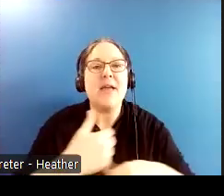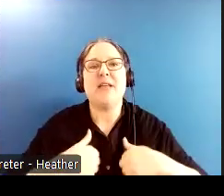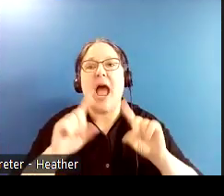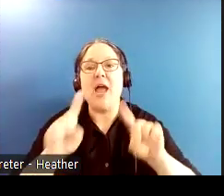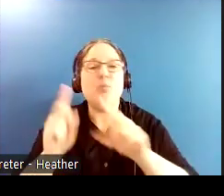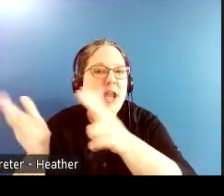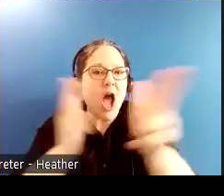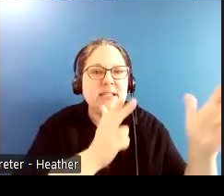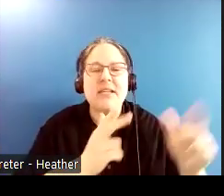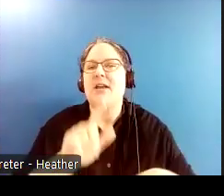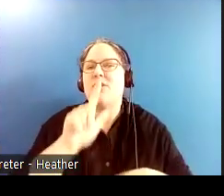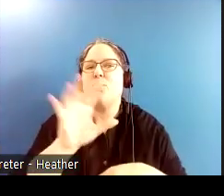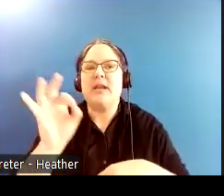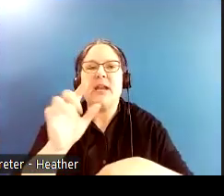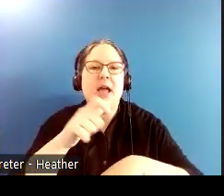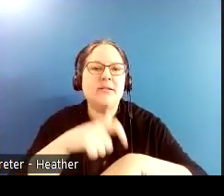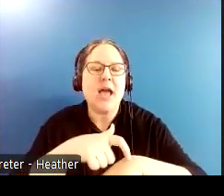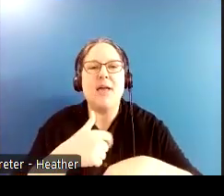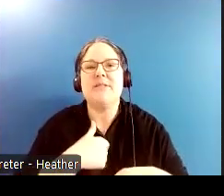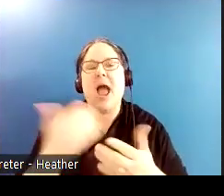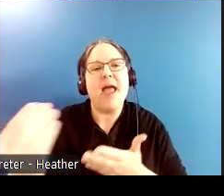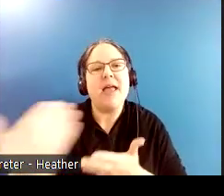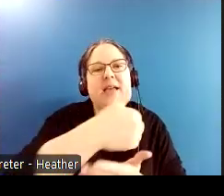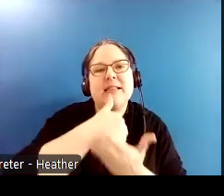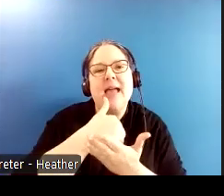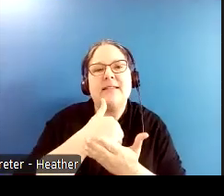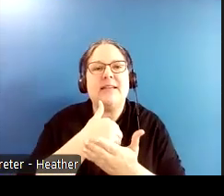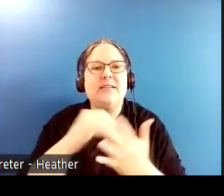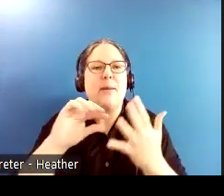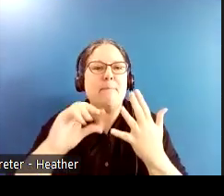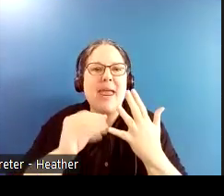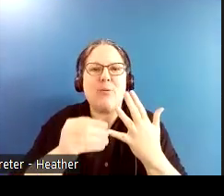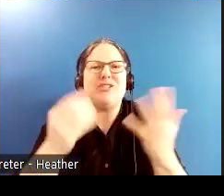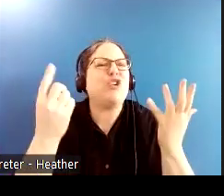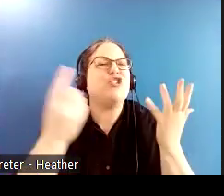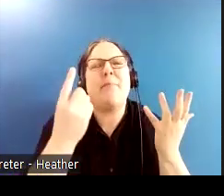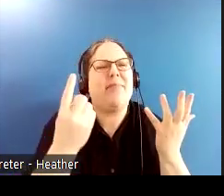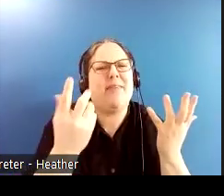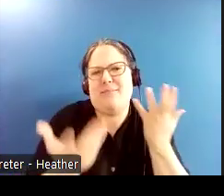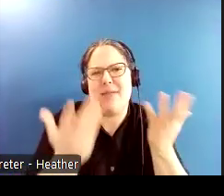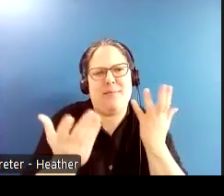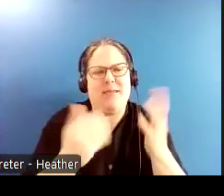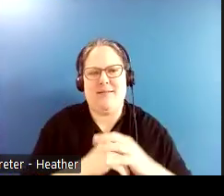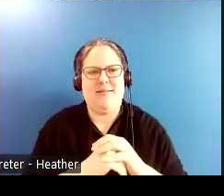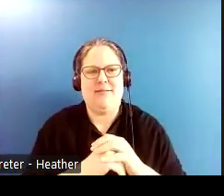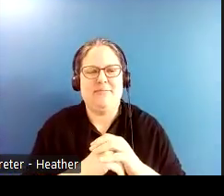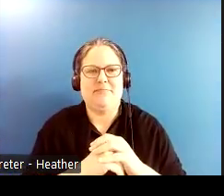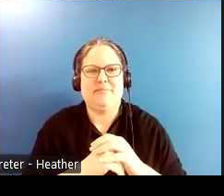29 times I've collected a particular amount of berries like some kind of documentation.